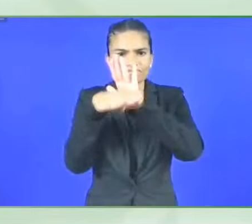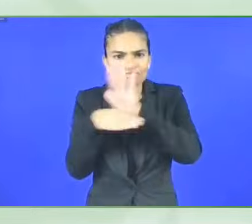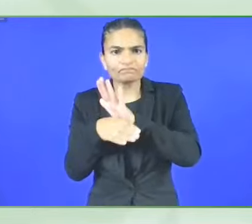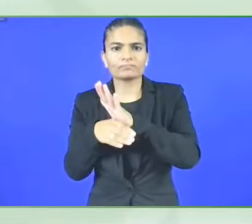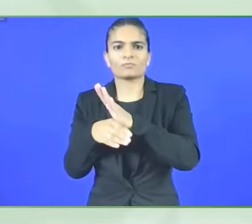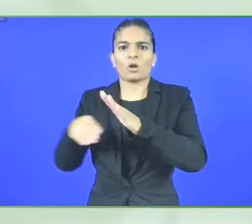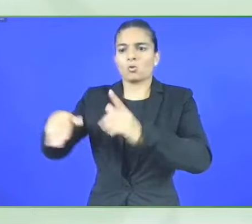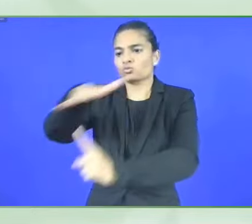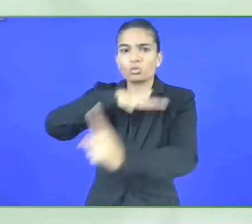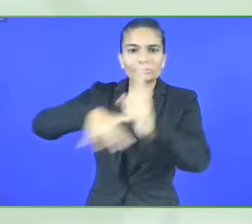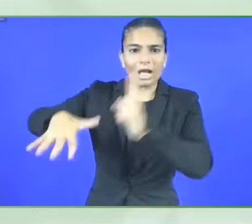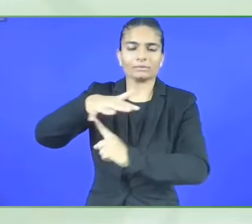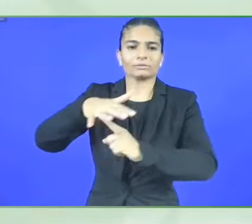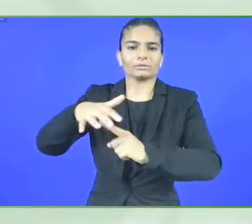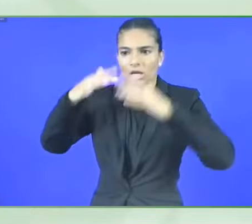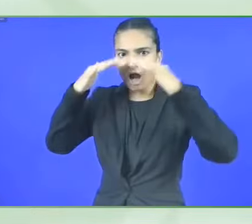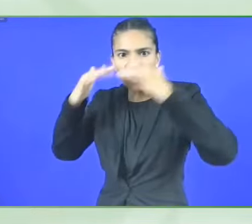still needed in the eighties.